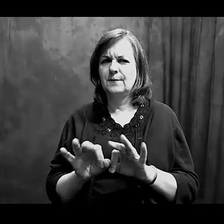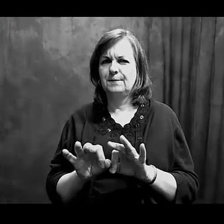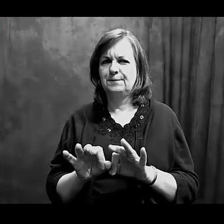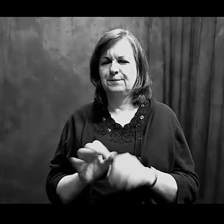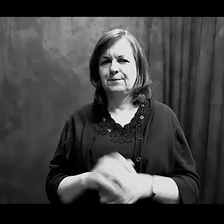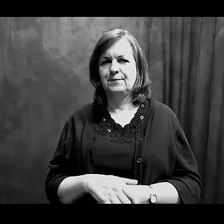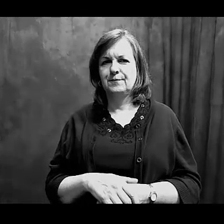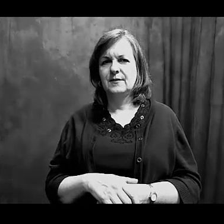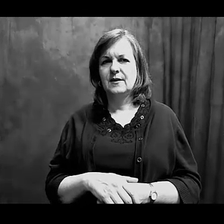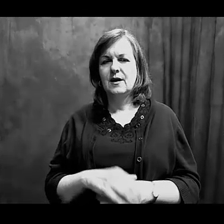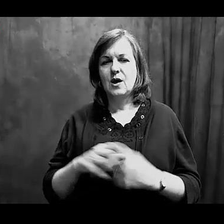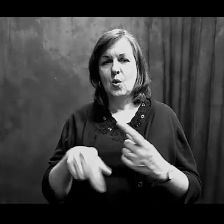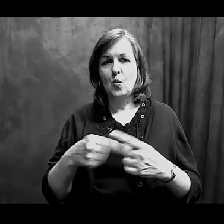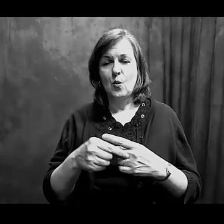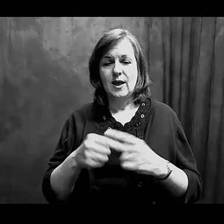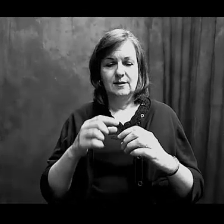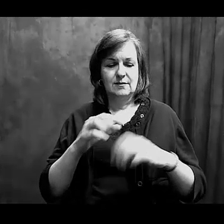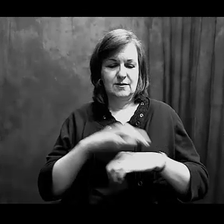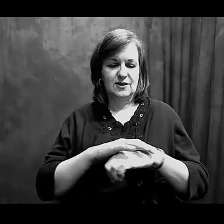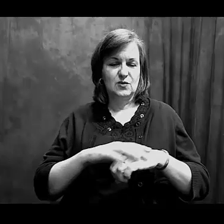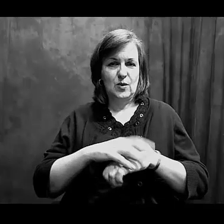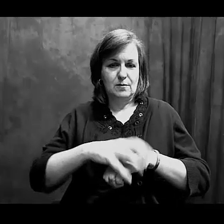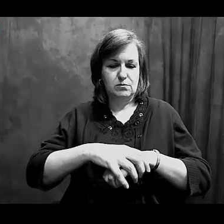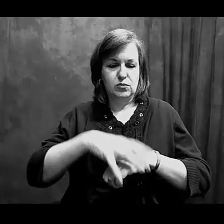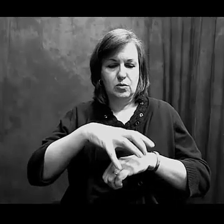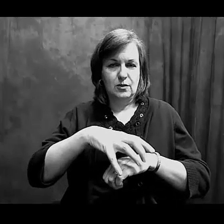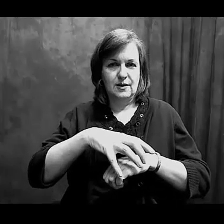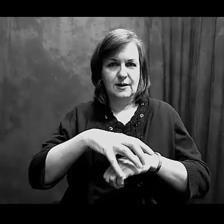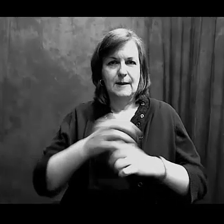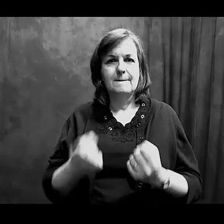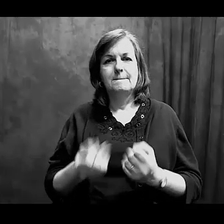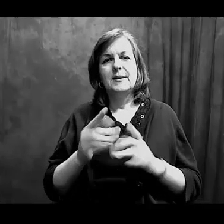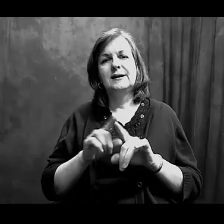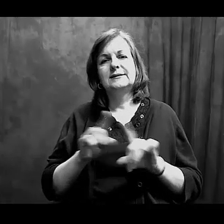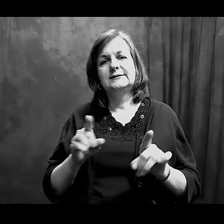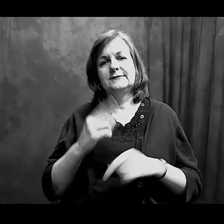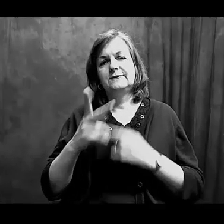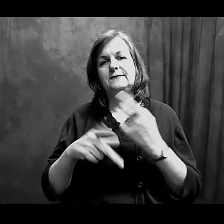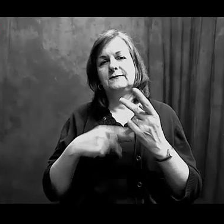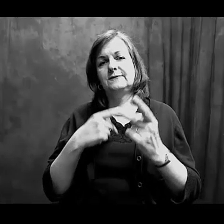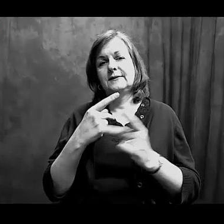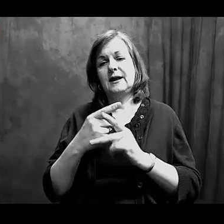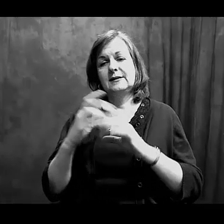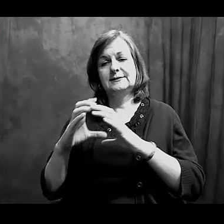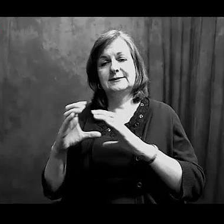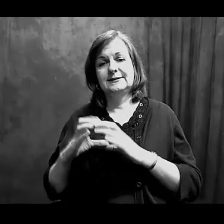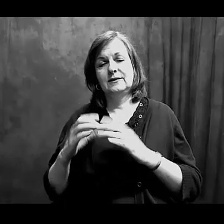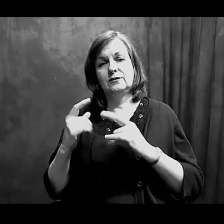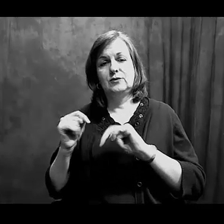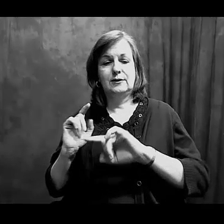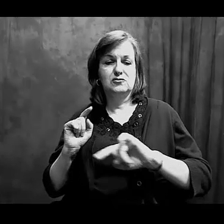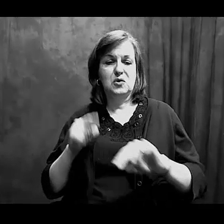and with this swelling comes all kinds of cells that are going to help try to